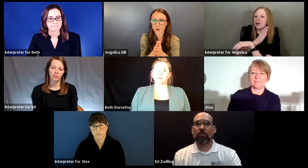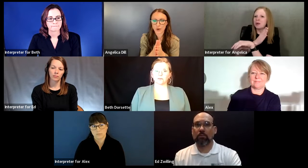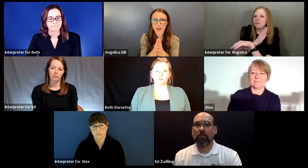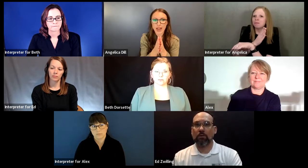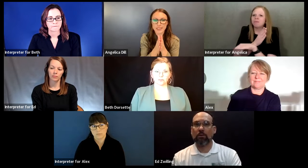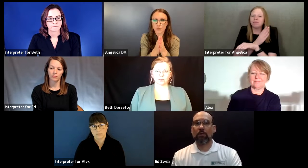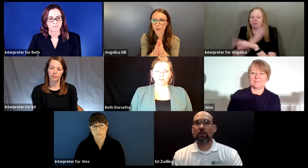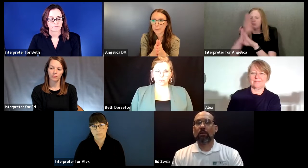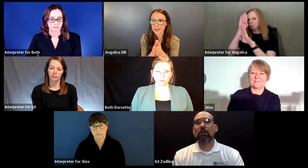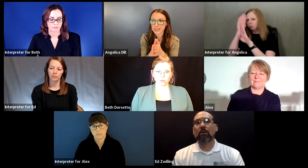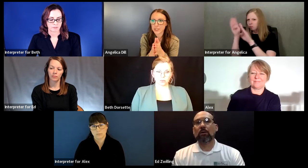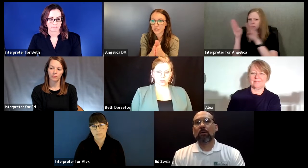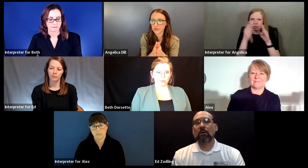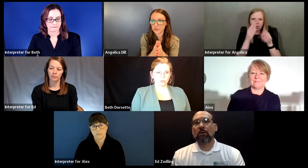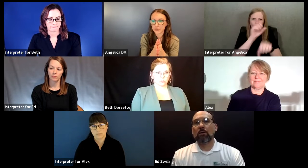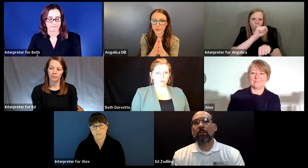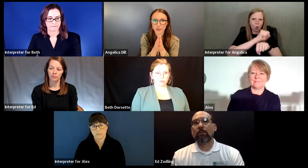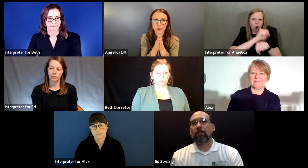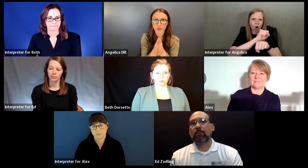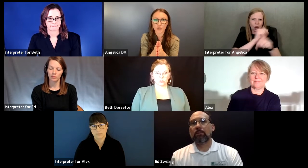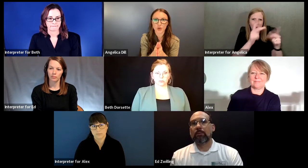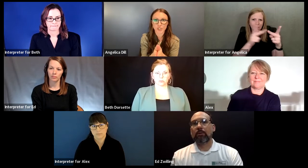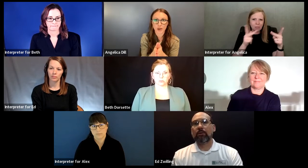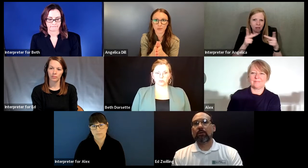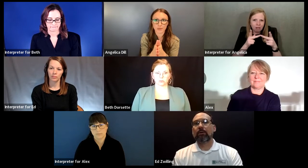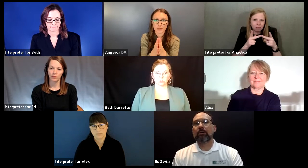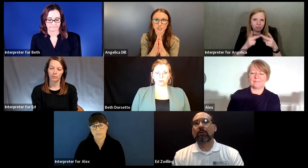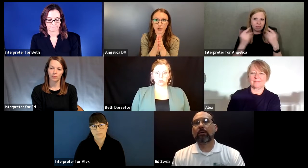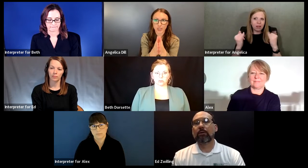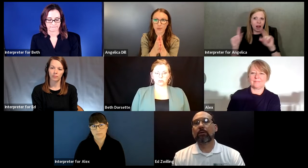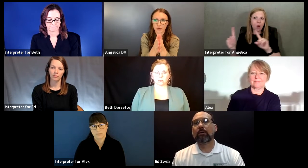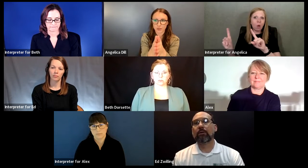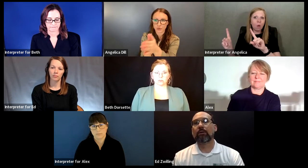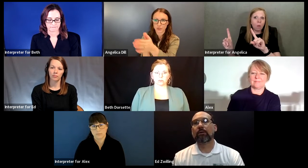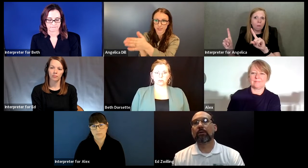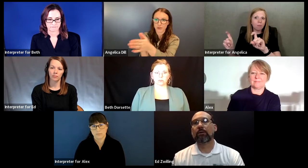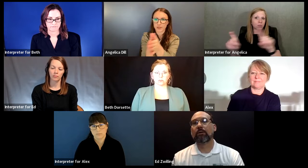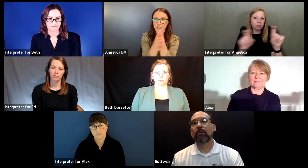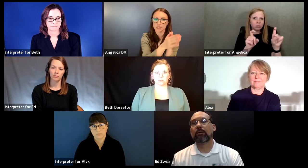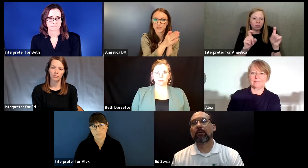So I want to ask, what makes you feel good about your job? And I'm just talking about you yourself as an individual.